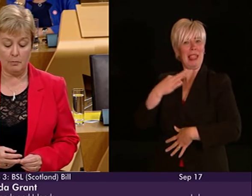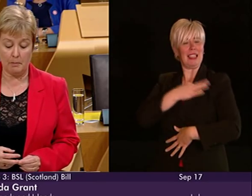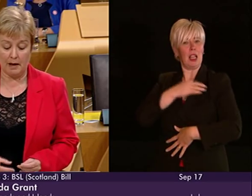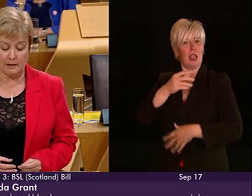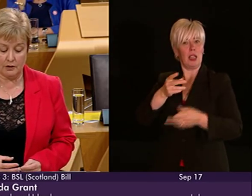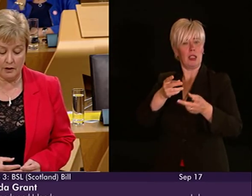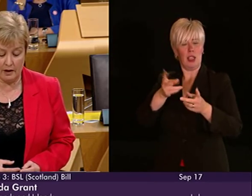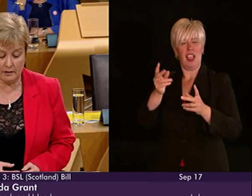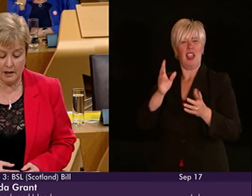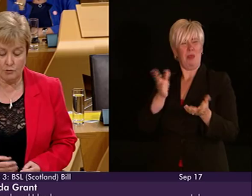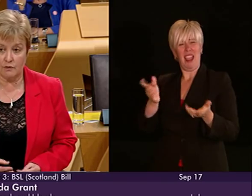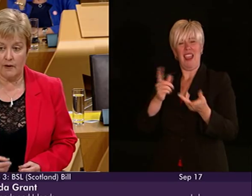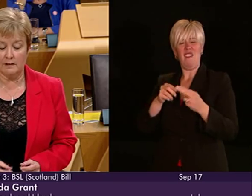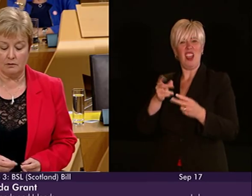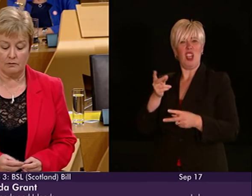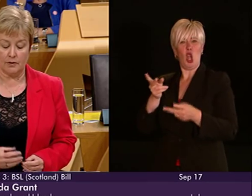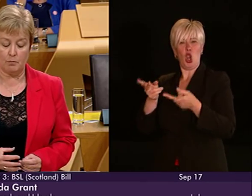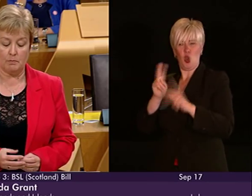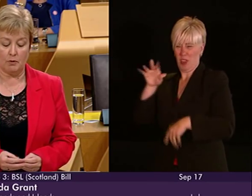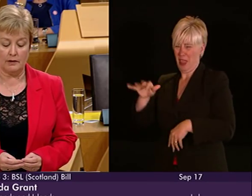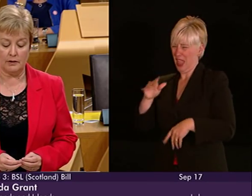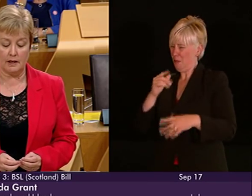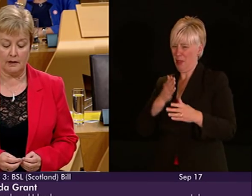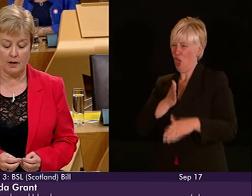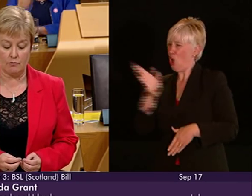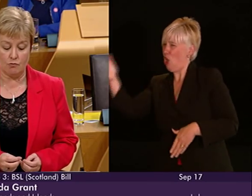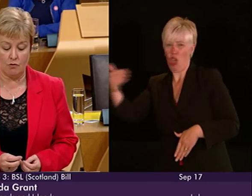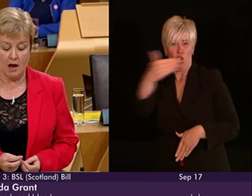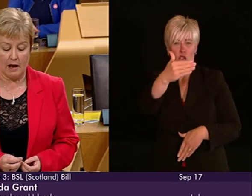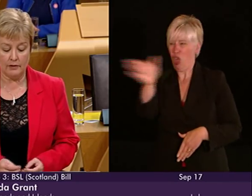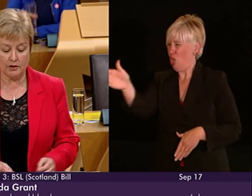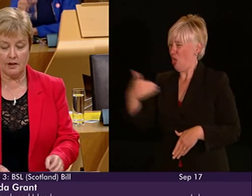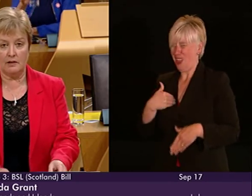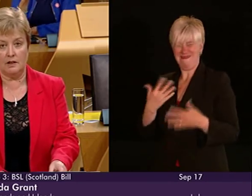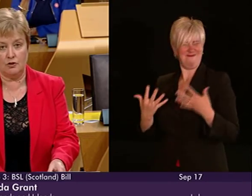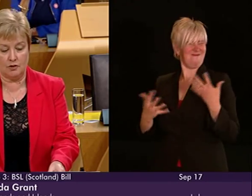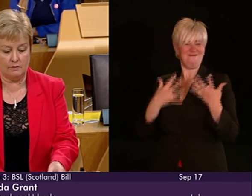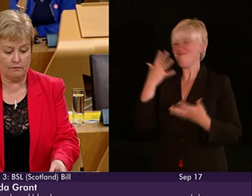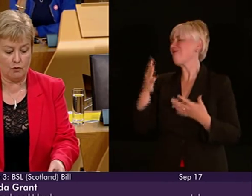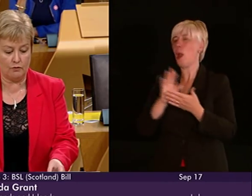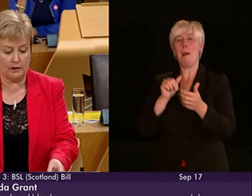can be a barrier to that. It is vital that interpreters understand the issues that are